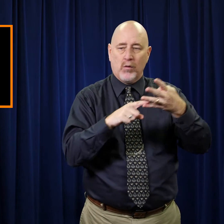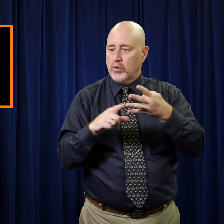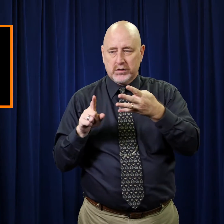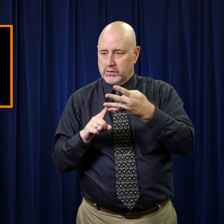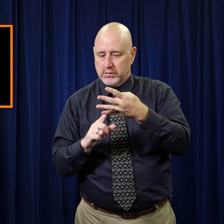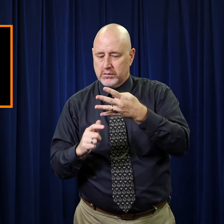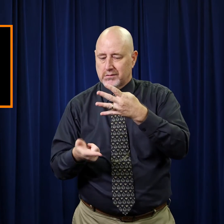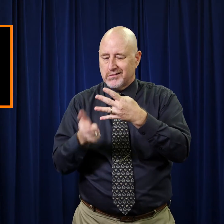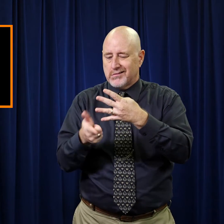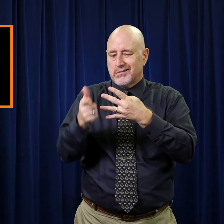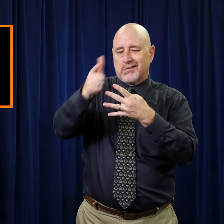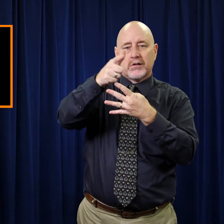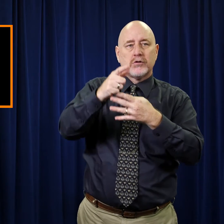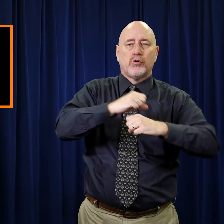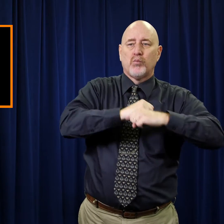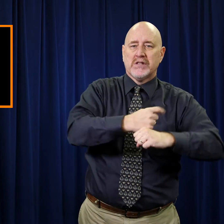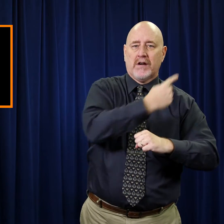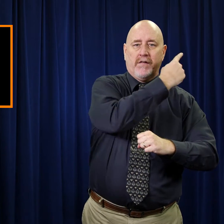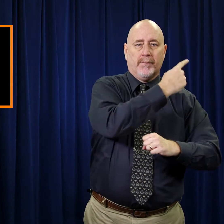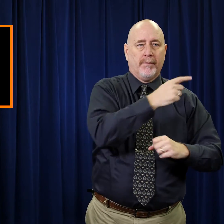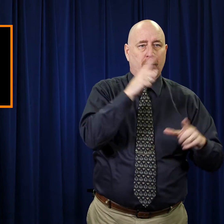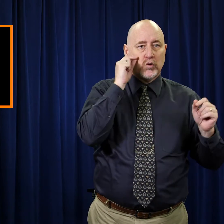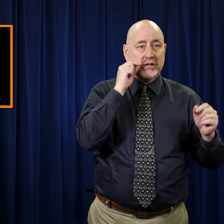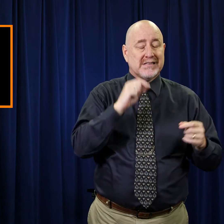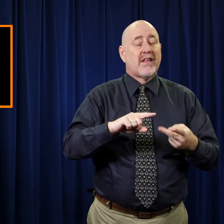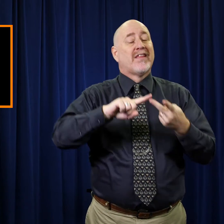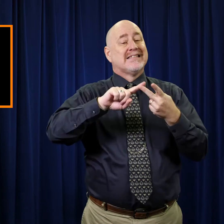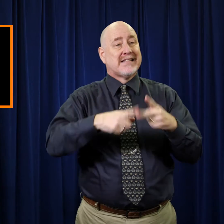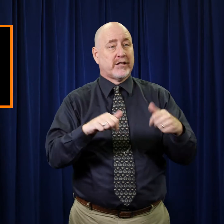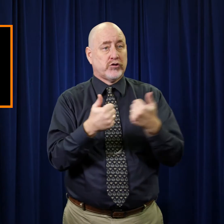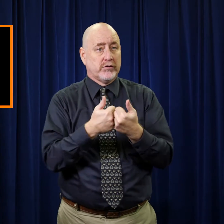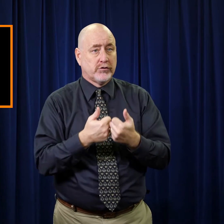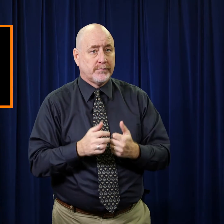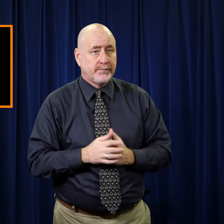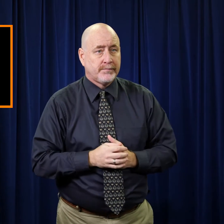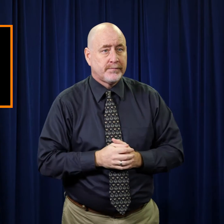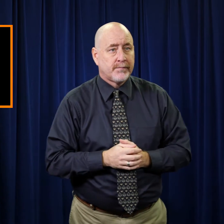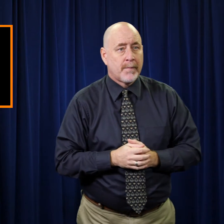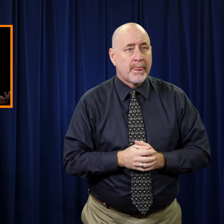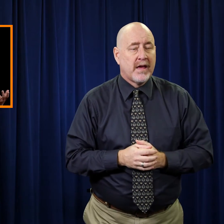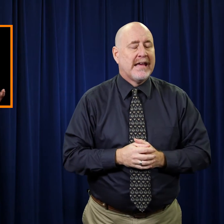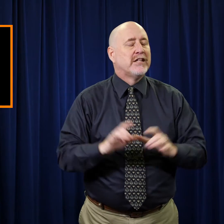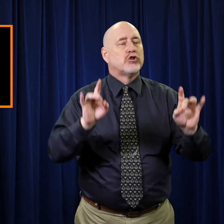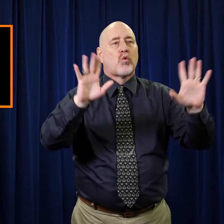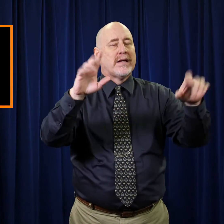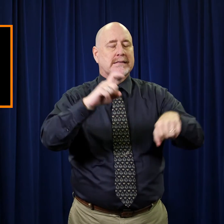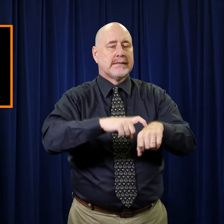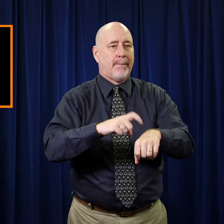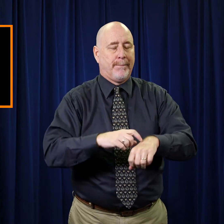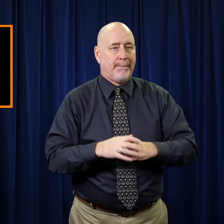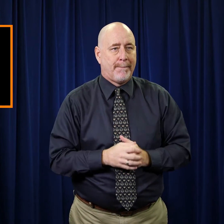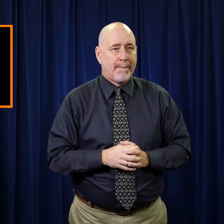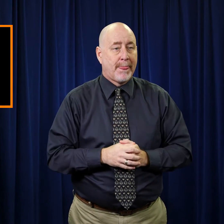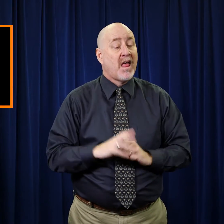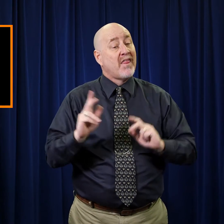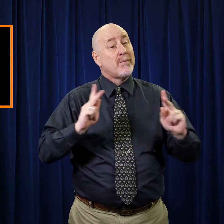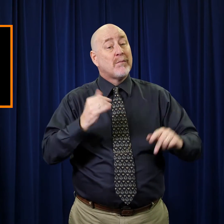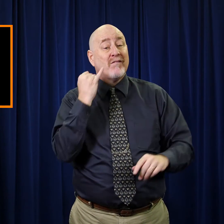big leader Moses. It was to preserve him. Now here's the second one: It's a crisis moment.